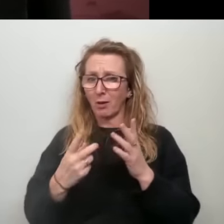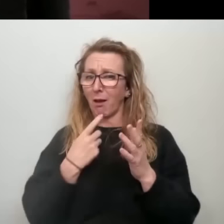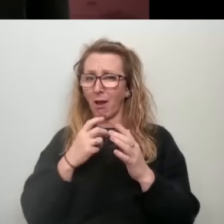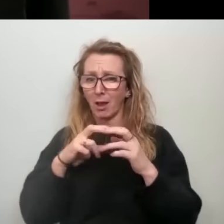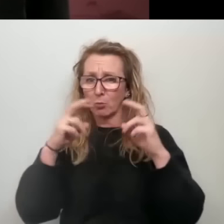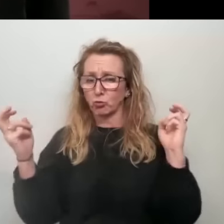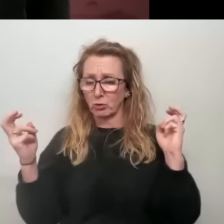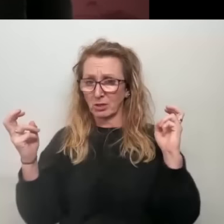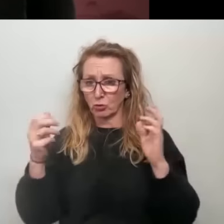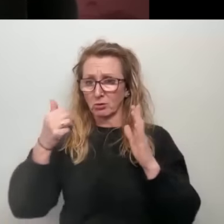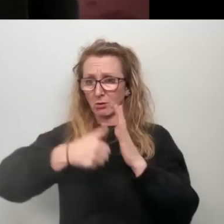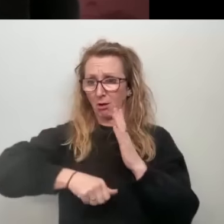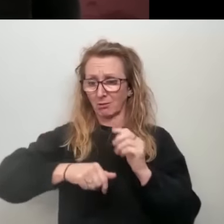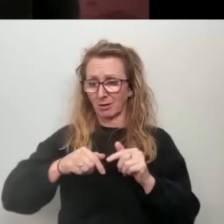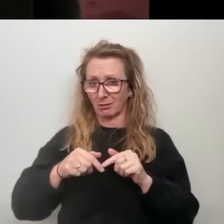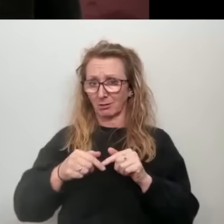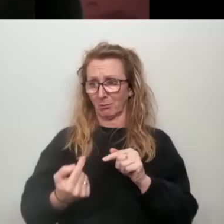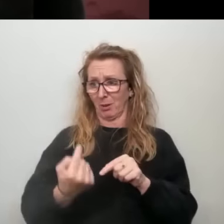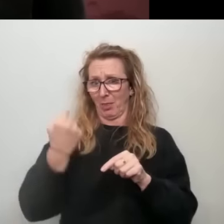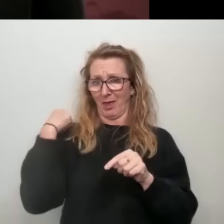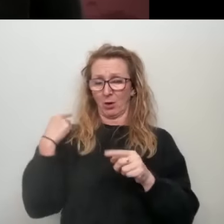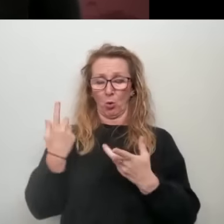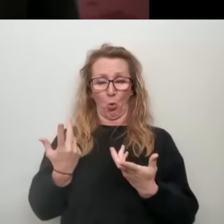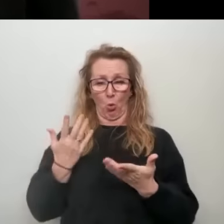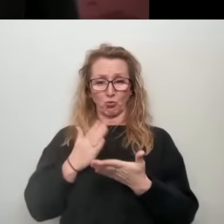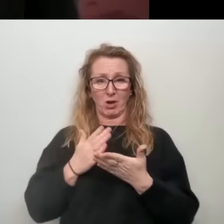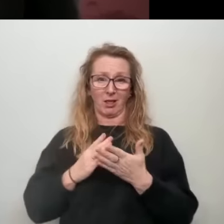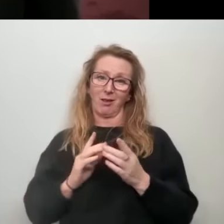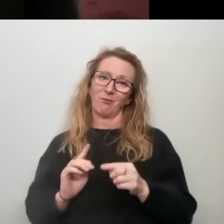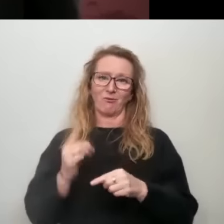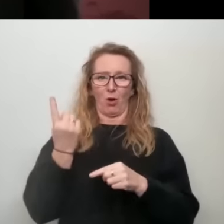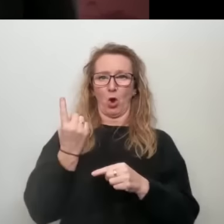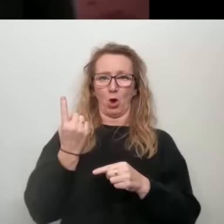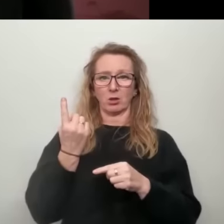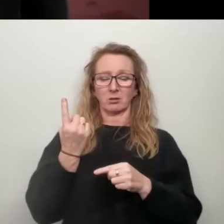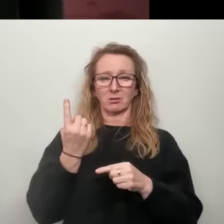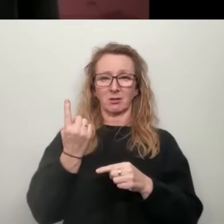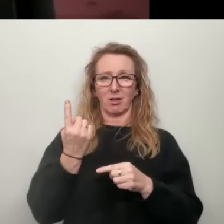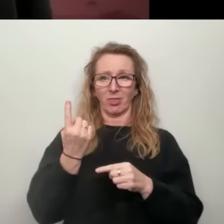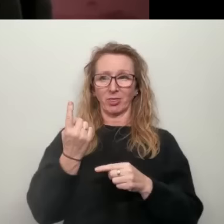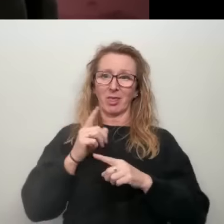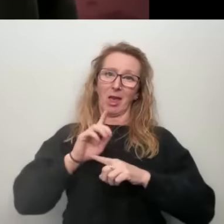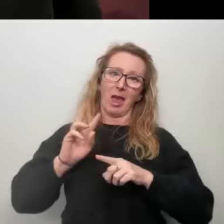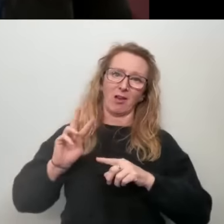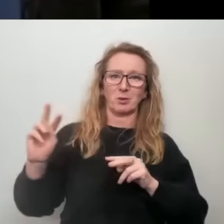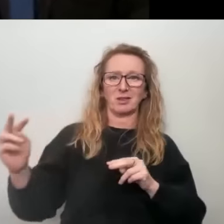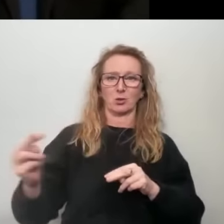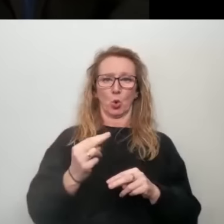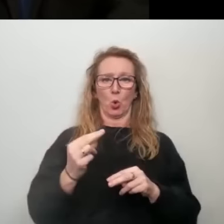time or was it just the first that reached the finish line?" It's a really good question actually.